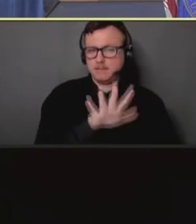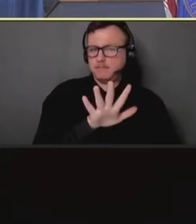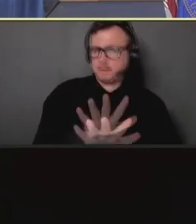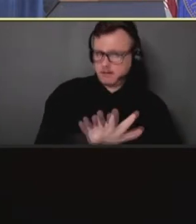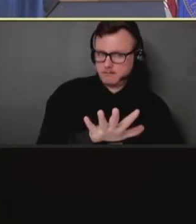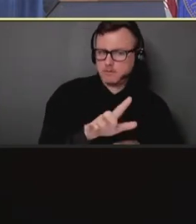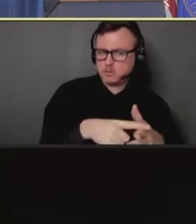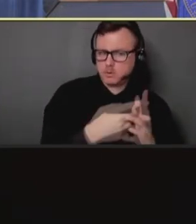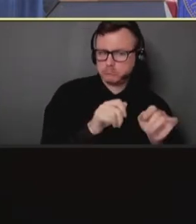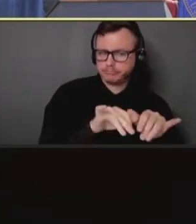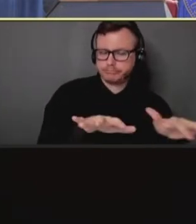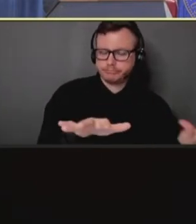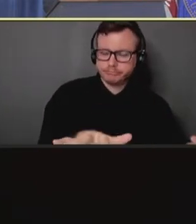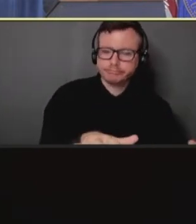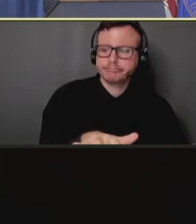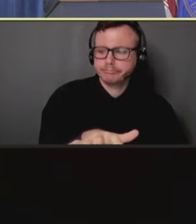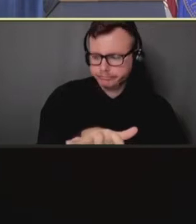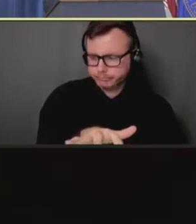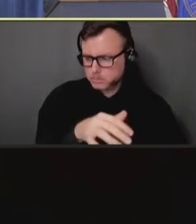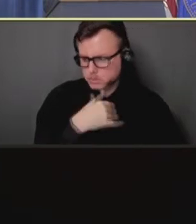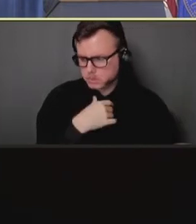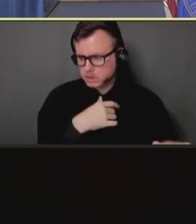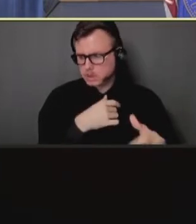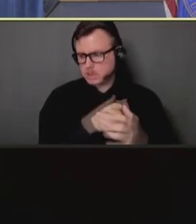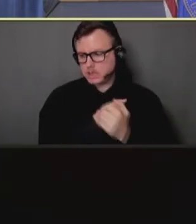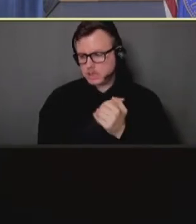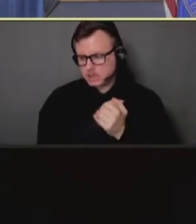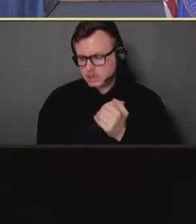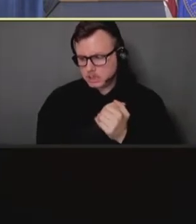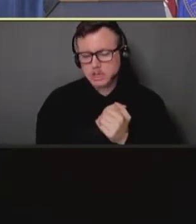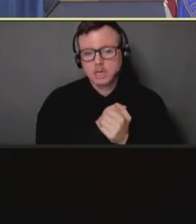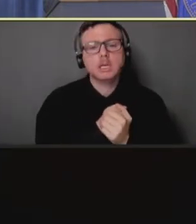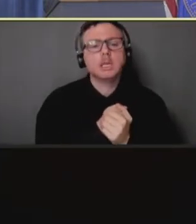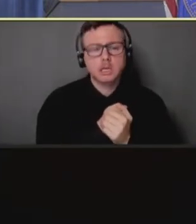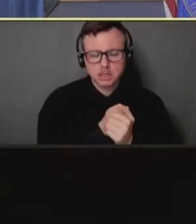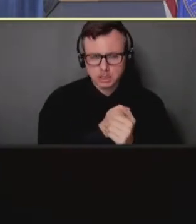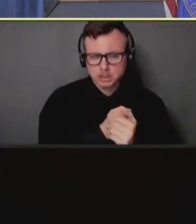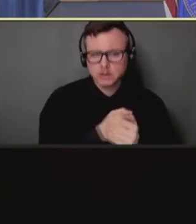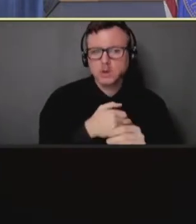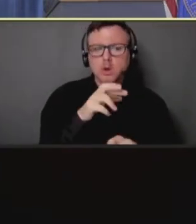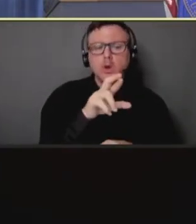Over the -- we'll look at the results of that introduction.